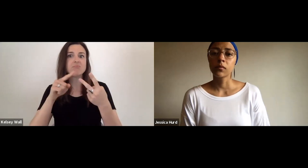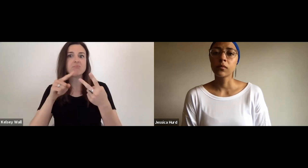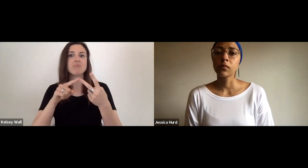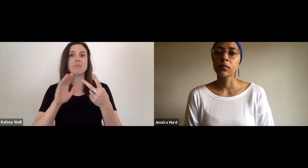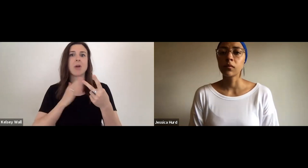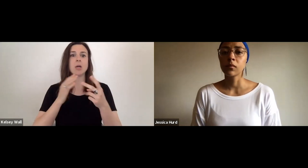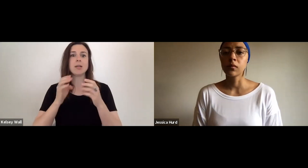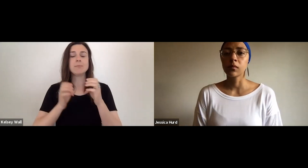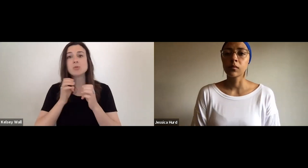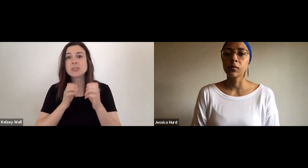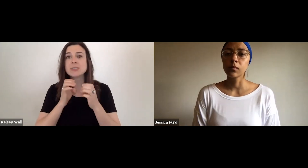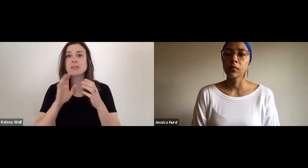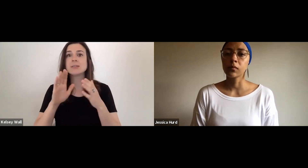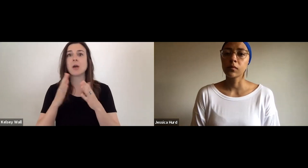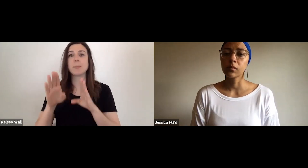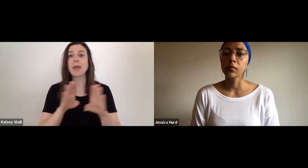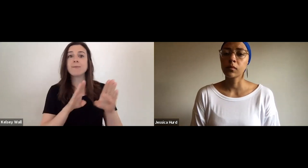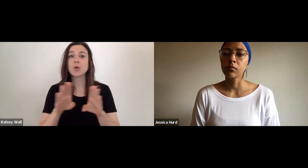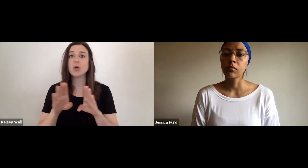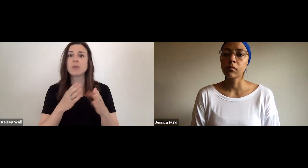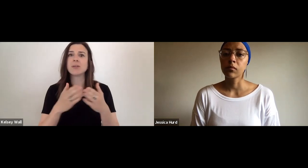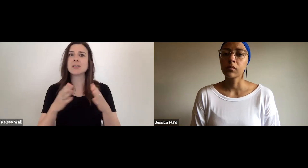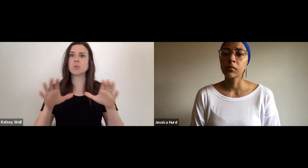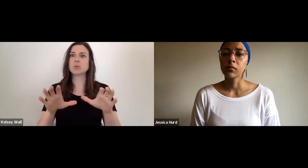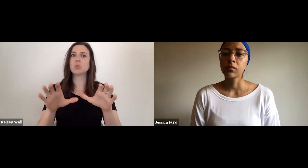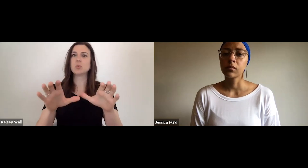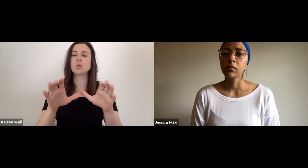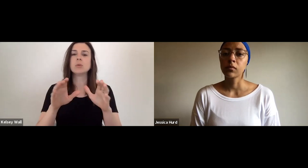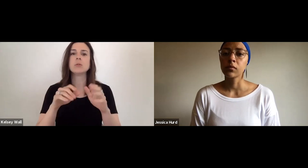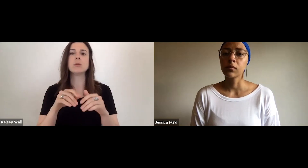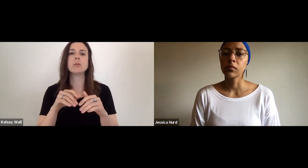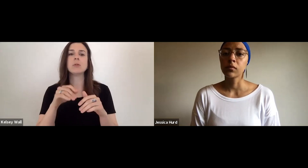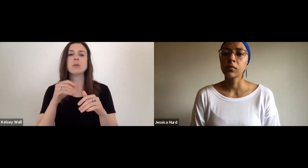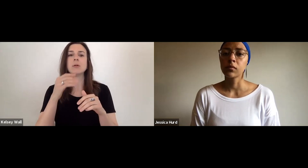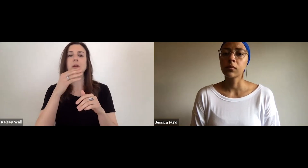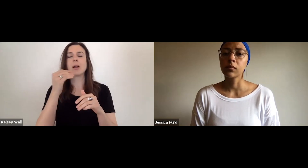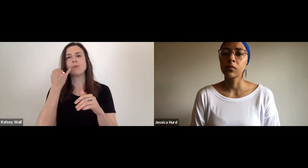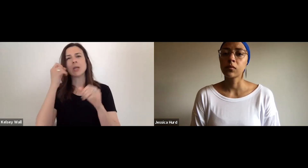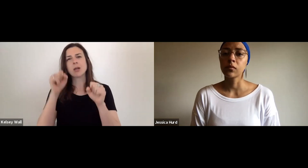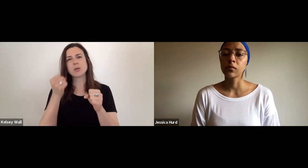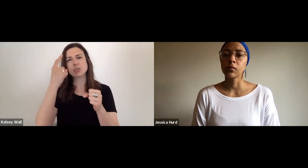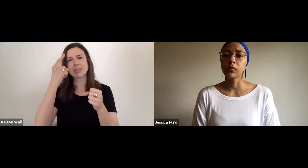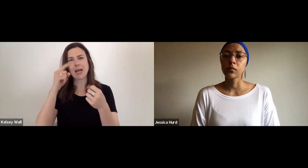and noticing within ourselves and thinking about the emotions that we are feeling and the behaviors that we are doing.